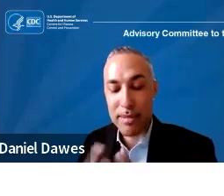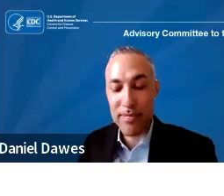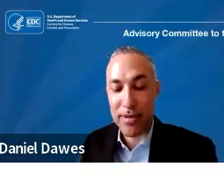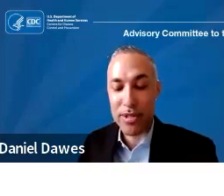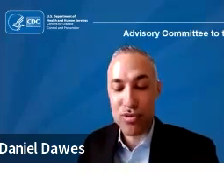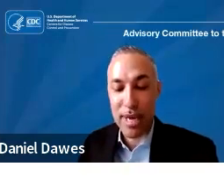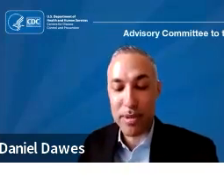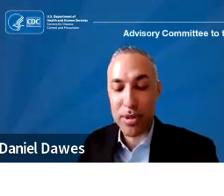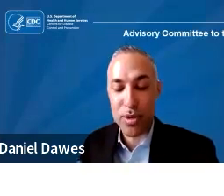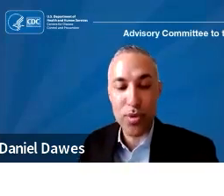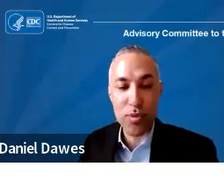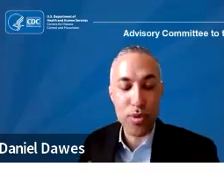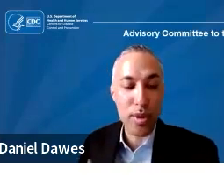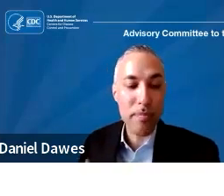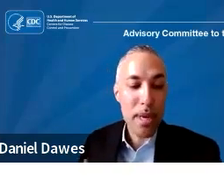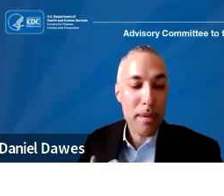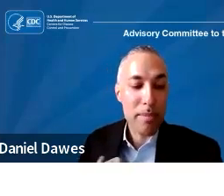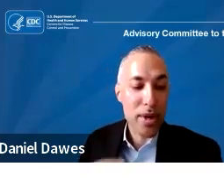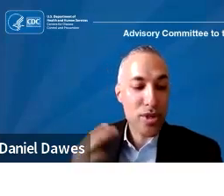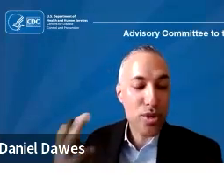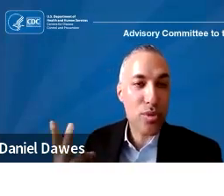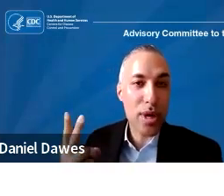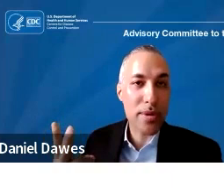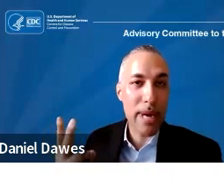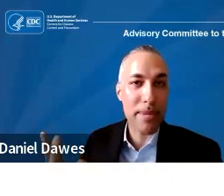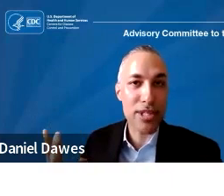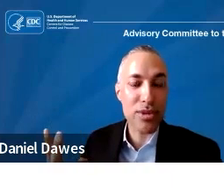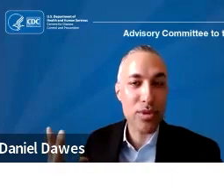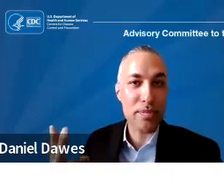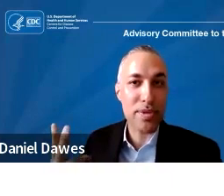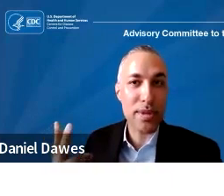We talked about veterans, tribal youth, rural, but there are two other population groups